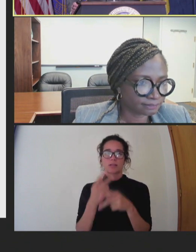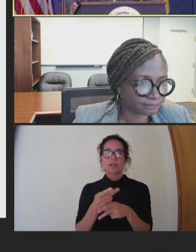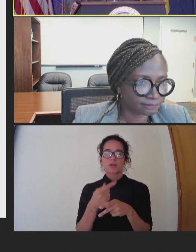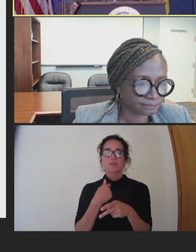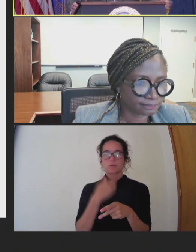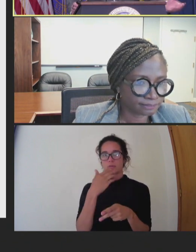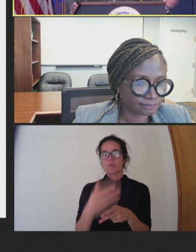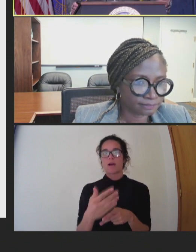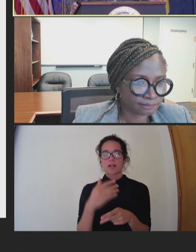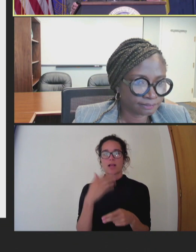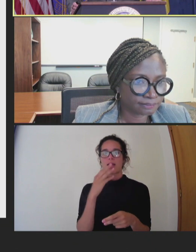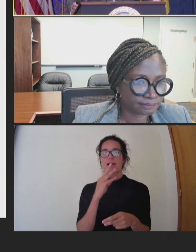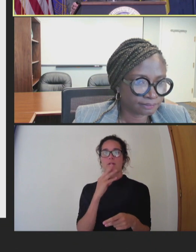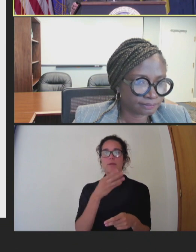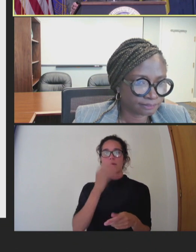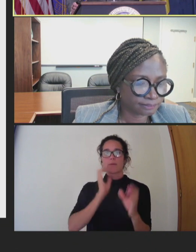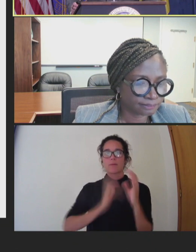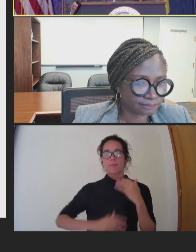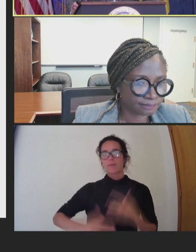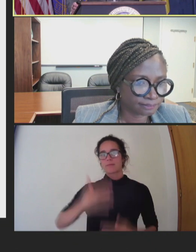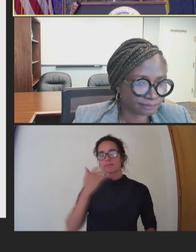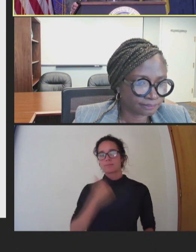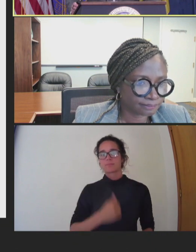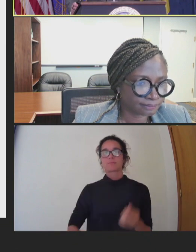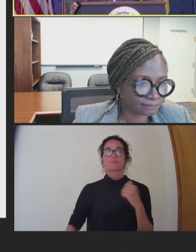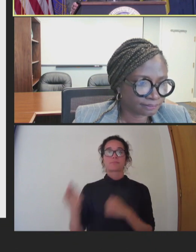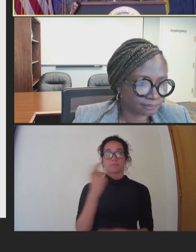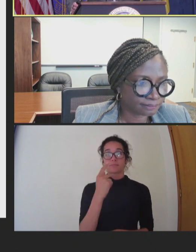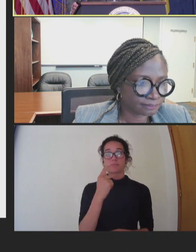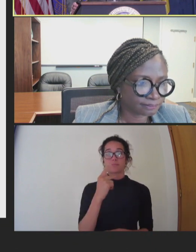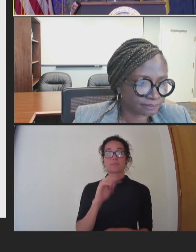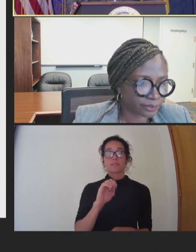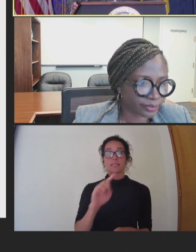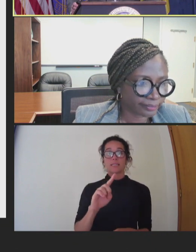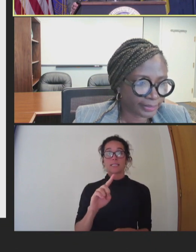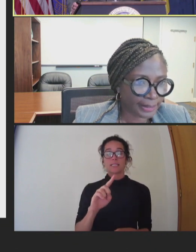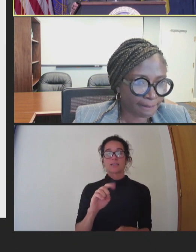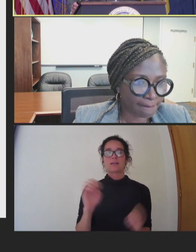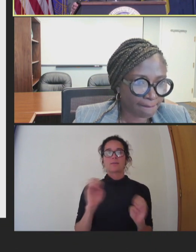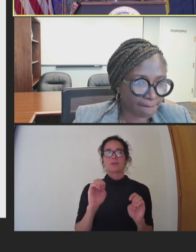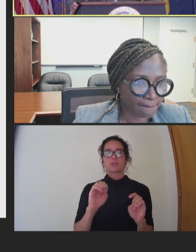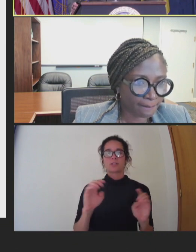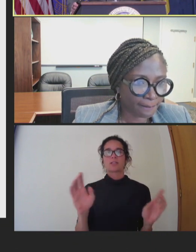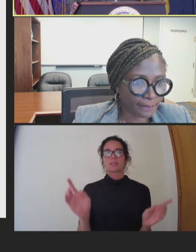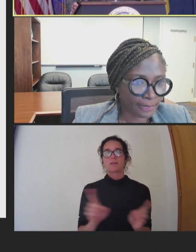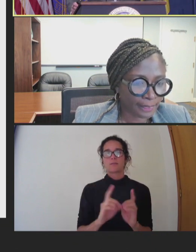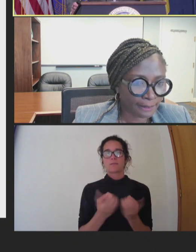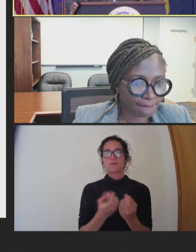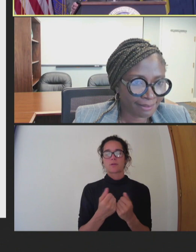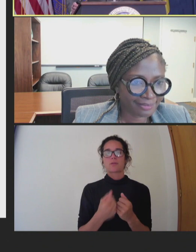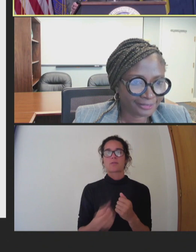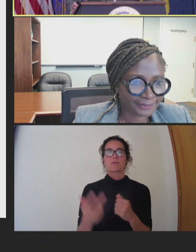He did return to the ED three days later with a rash and increased lethargy. Vaccine records